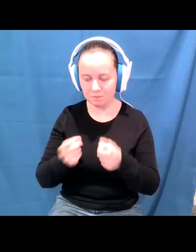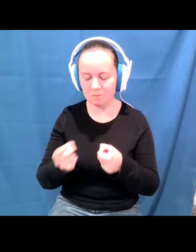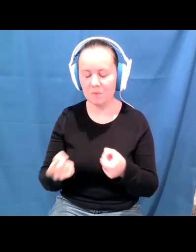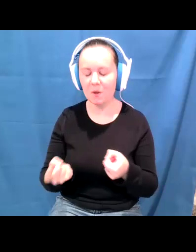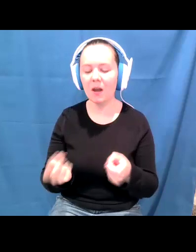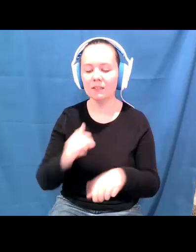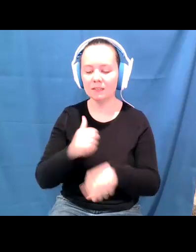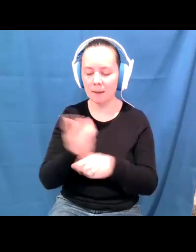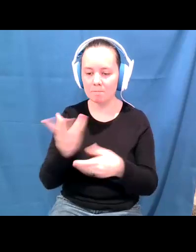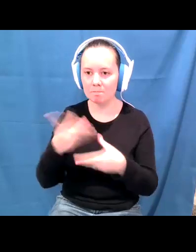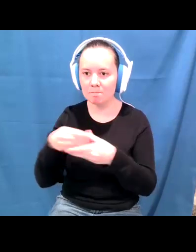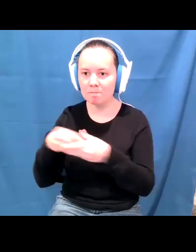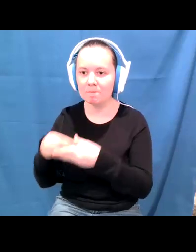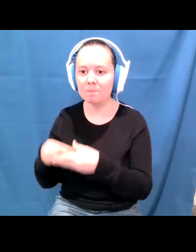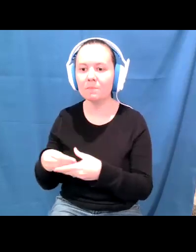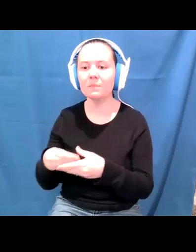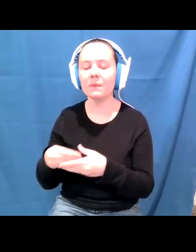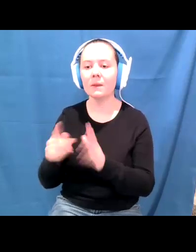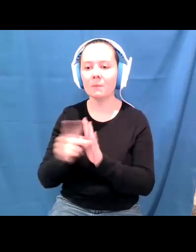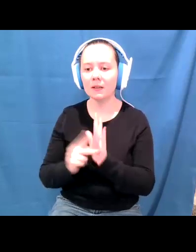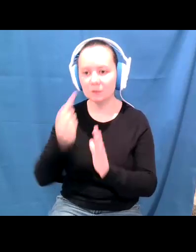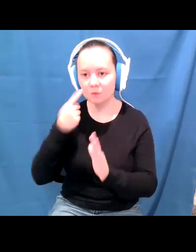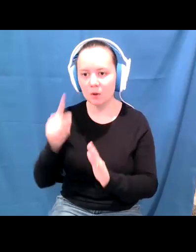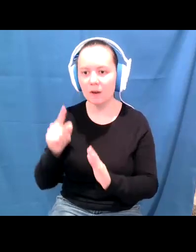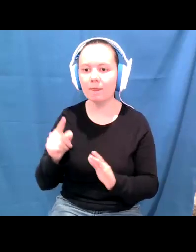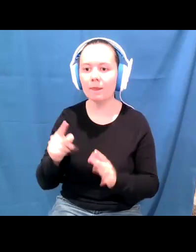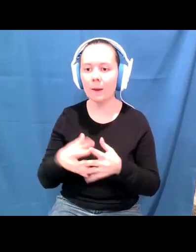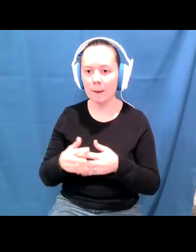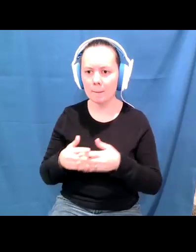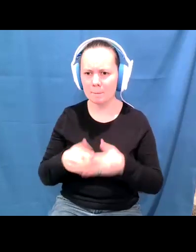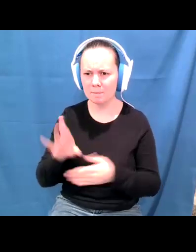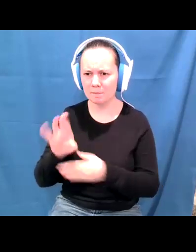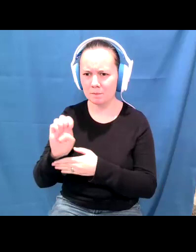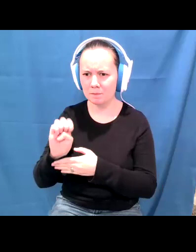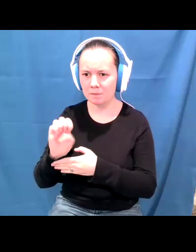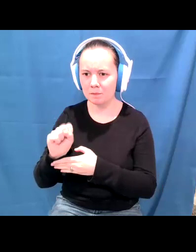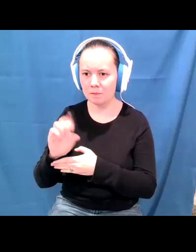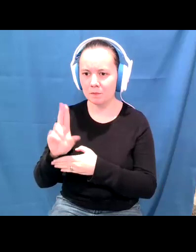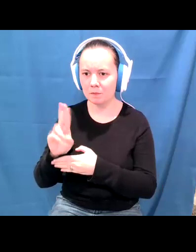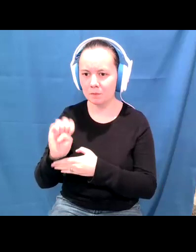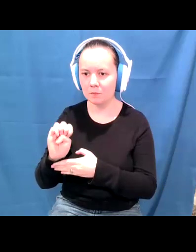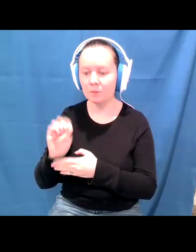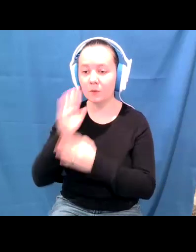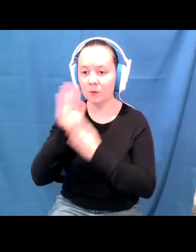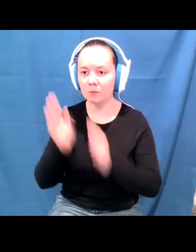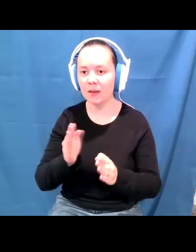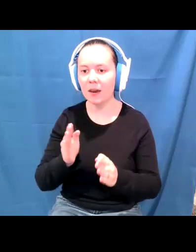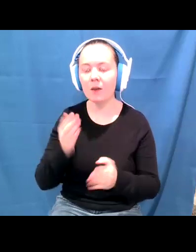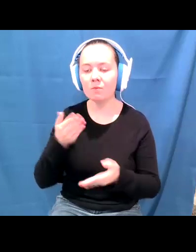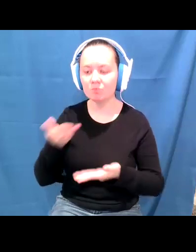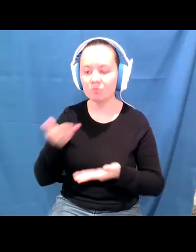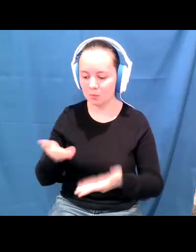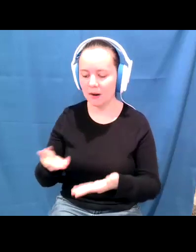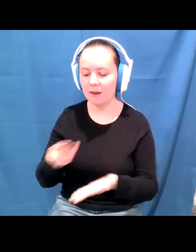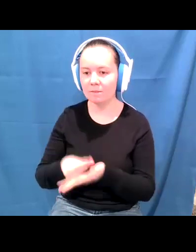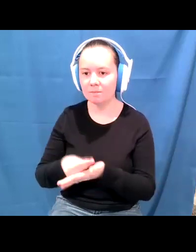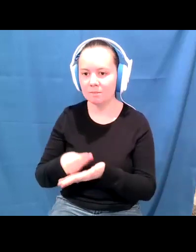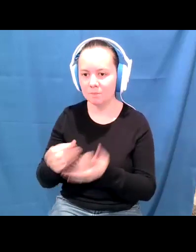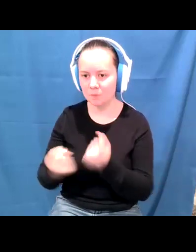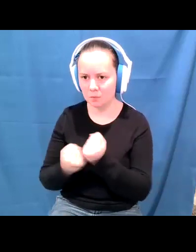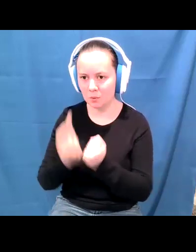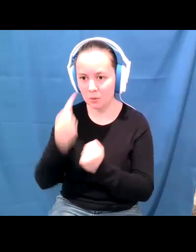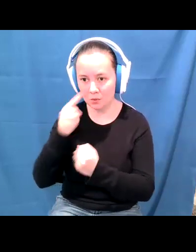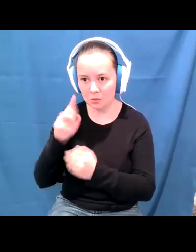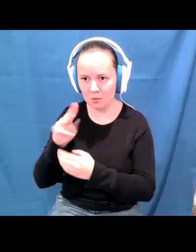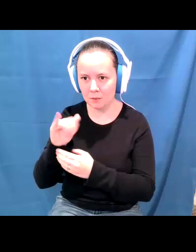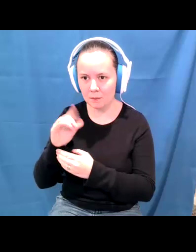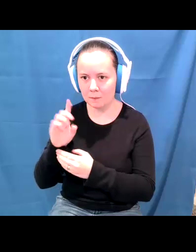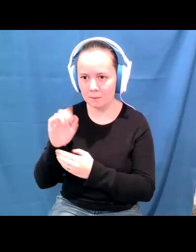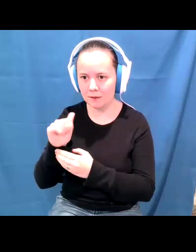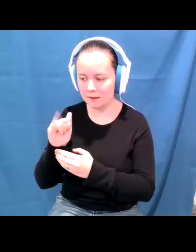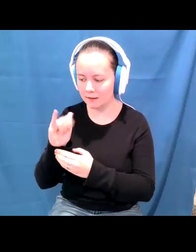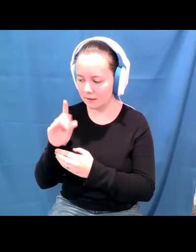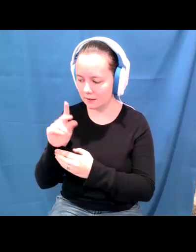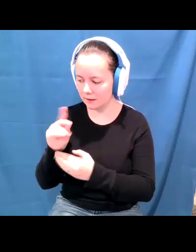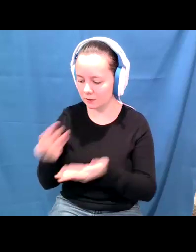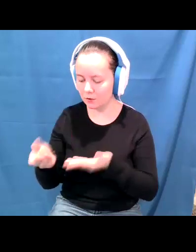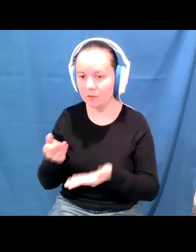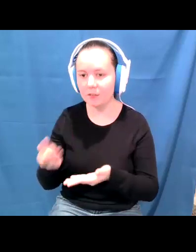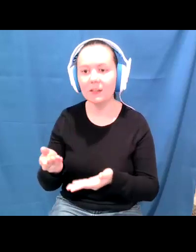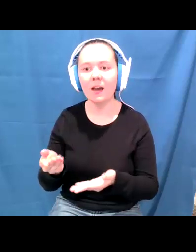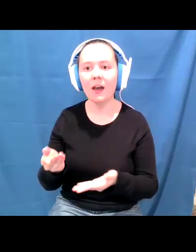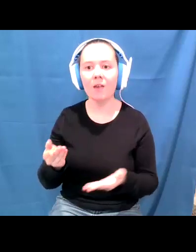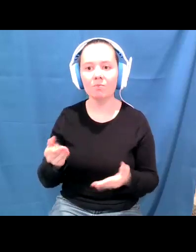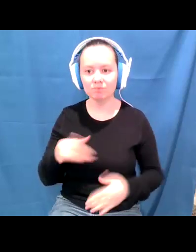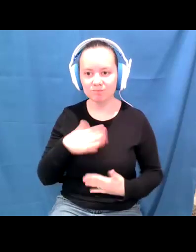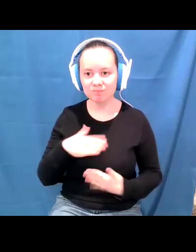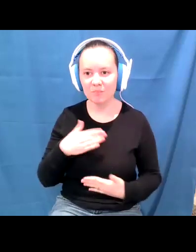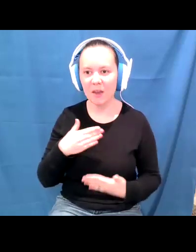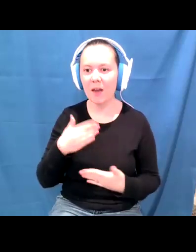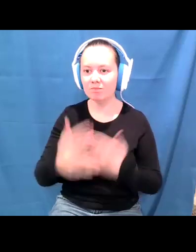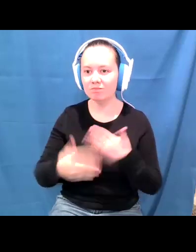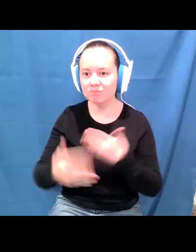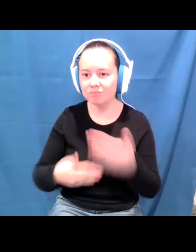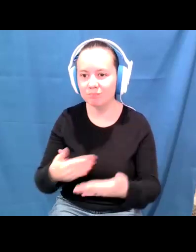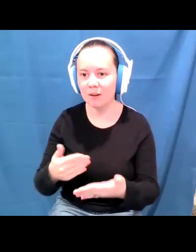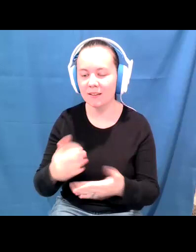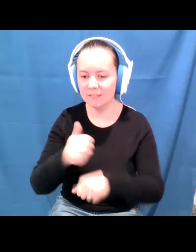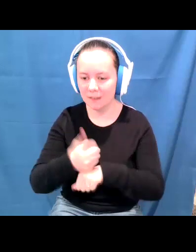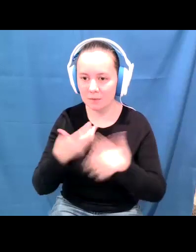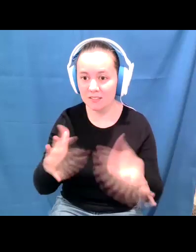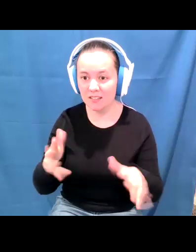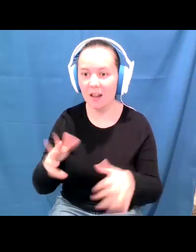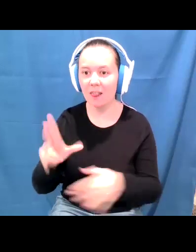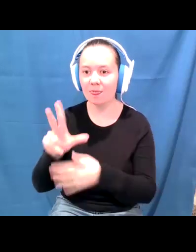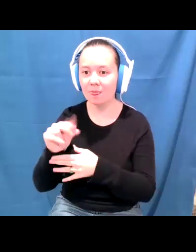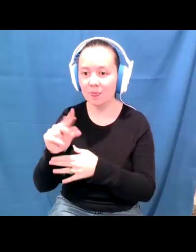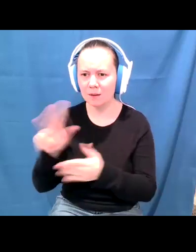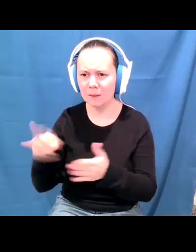in the American Rescue Plan that provided enhanced funding for Medicaid's HCBS services, and I'm ecstatic that after everything was all said and done, $37 billion was delivered to state to improve,